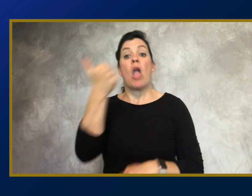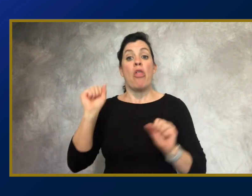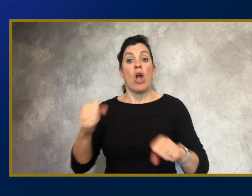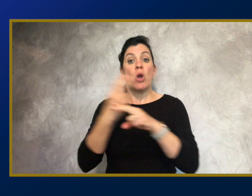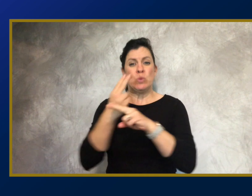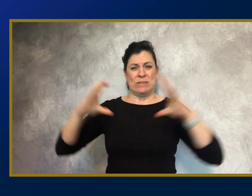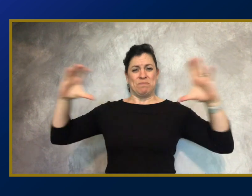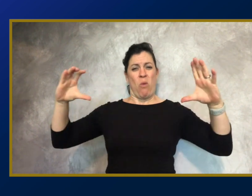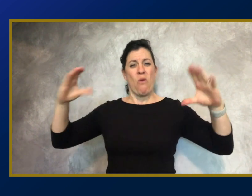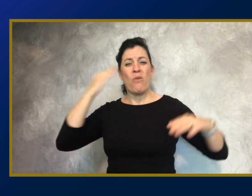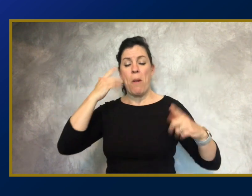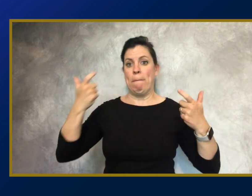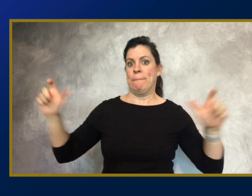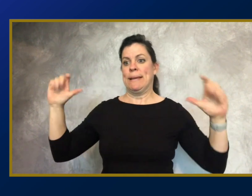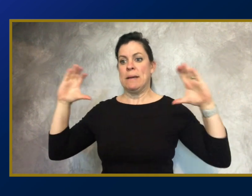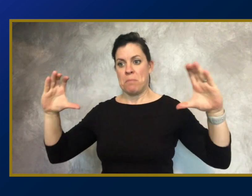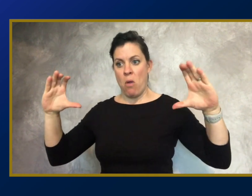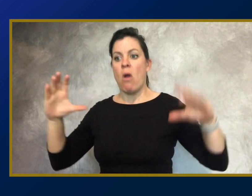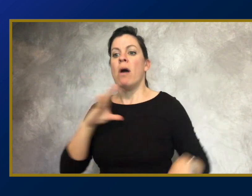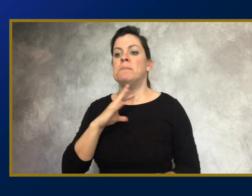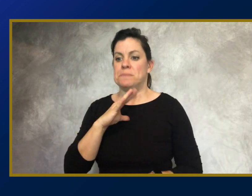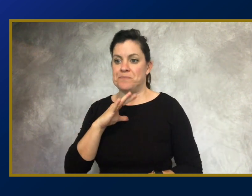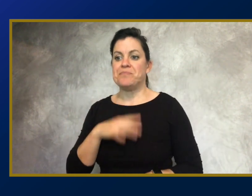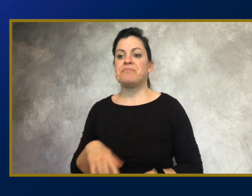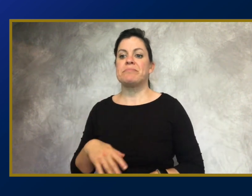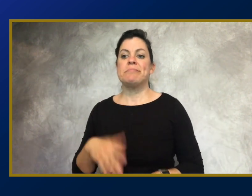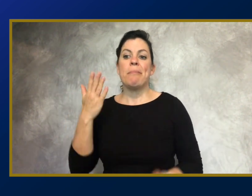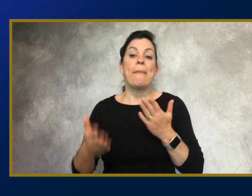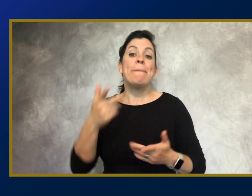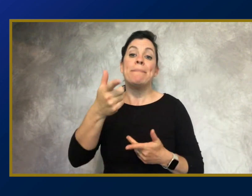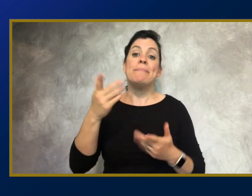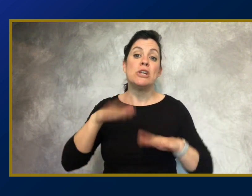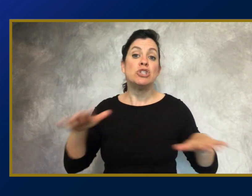So, one of the things that's great to do if your child is doing a game or working on homework,